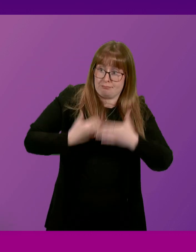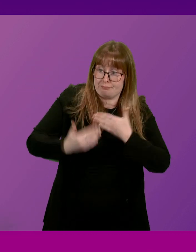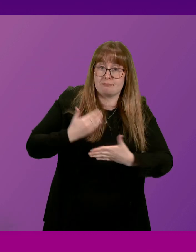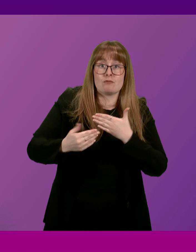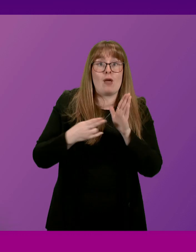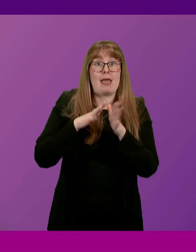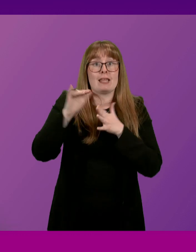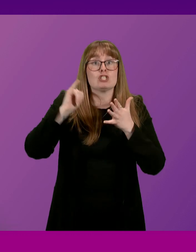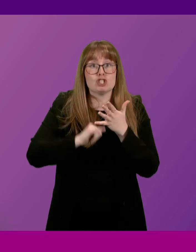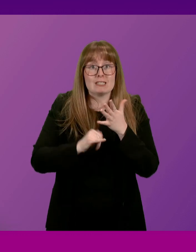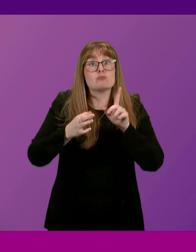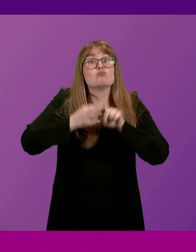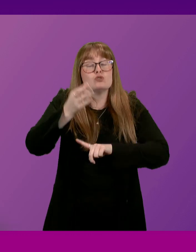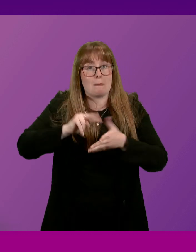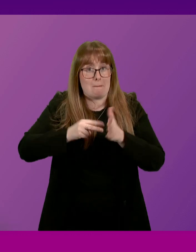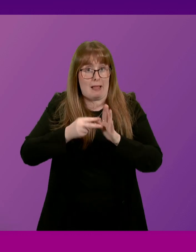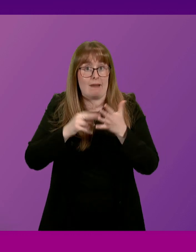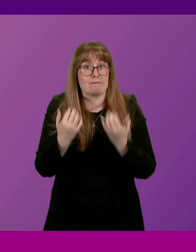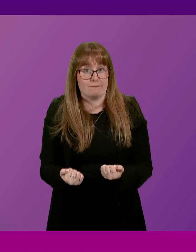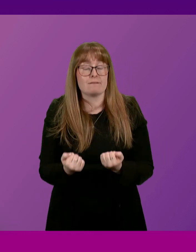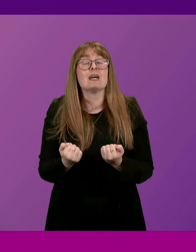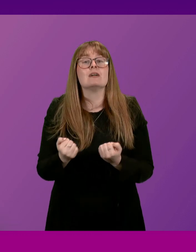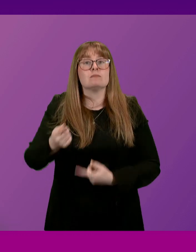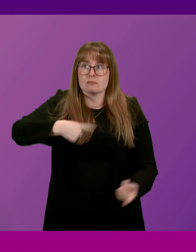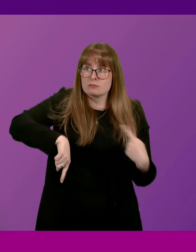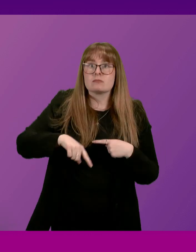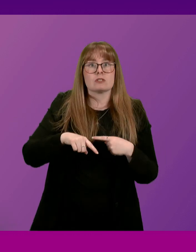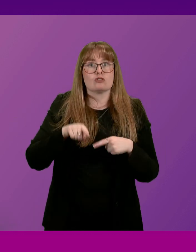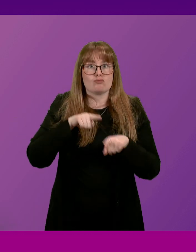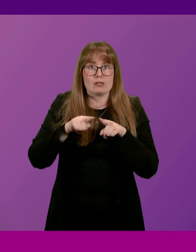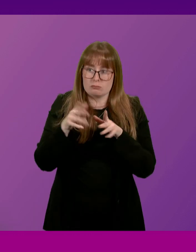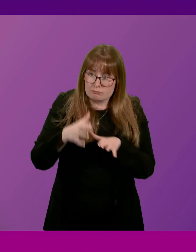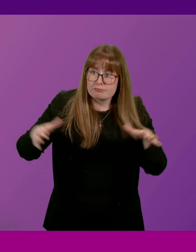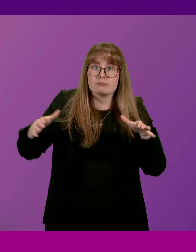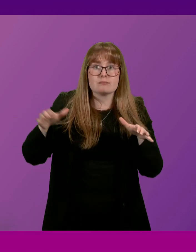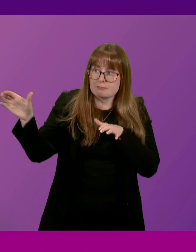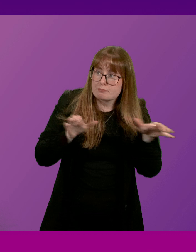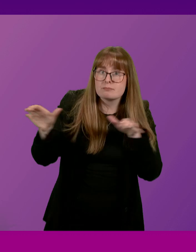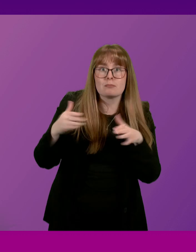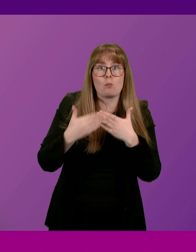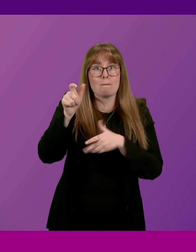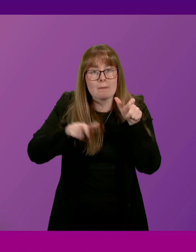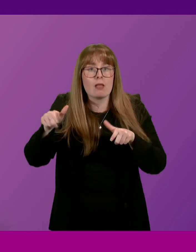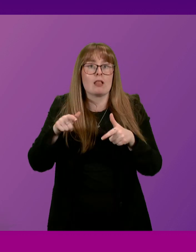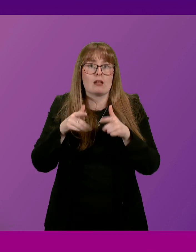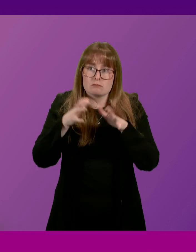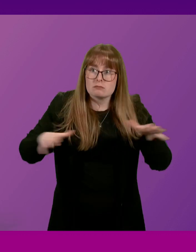NHS improvement plan, we are expanding the capacity that is available in the health service,